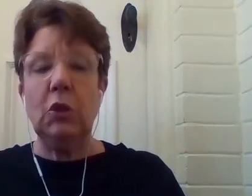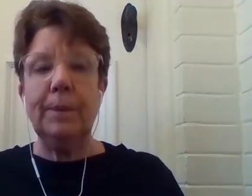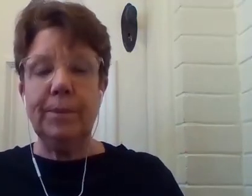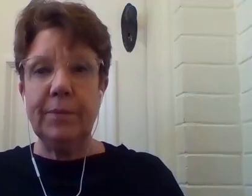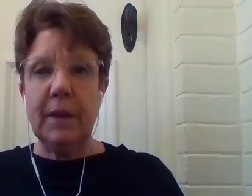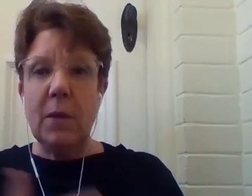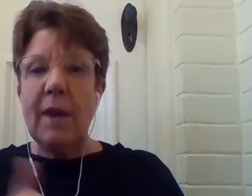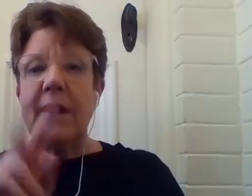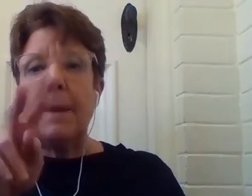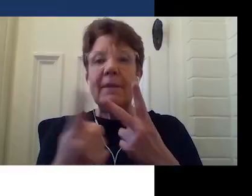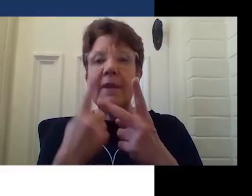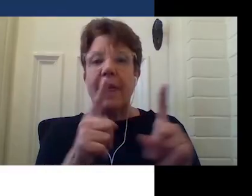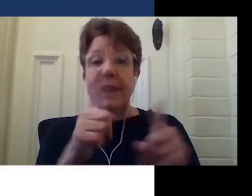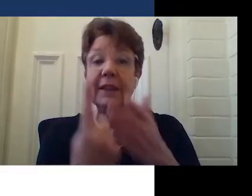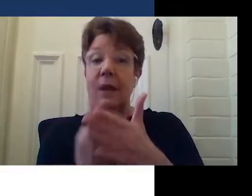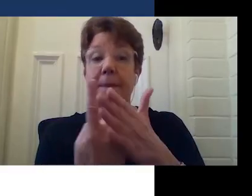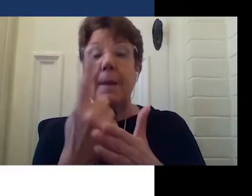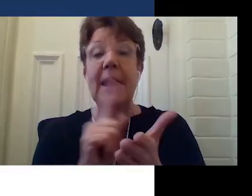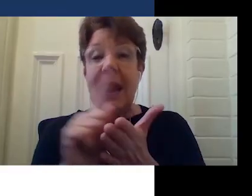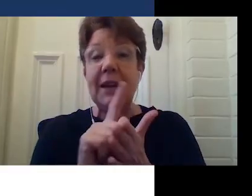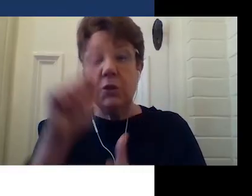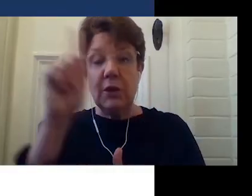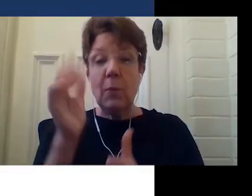couple of other things coming up. We have our regular First Nations